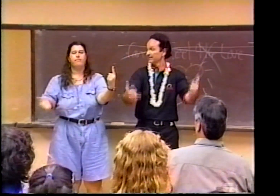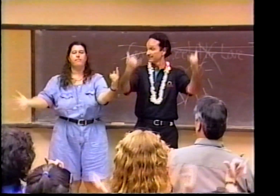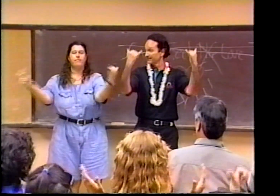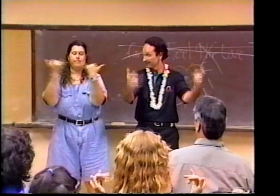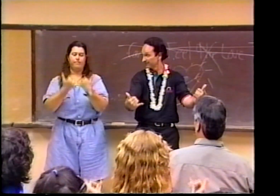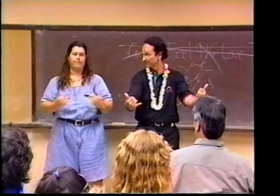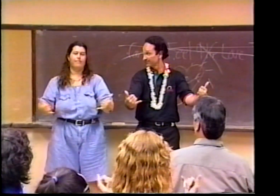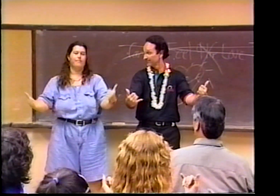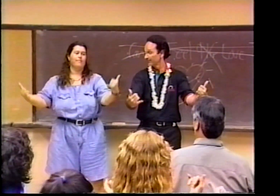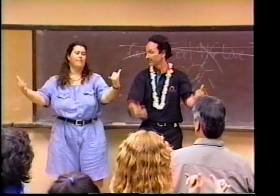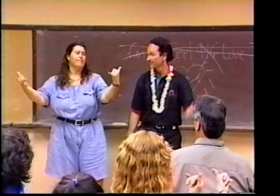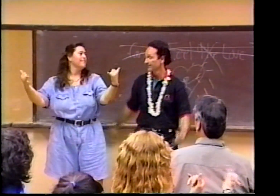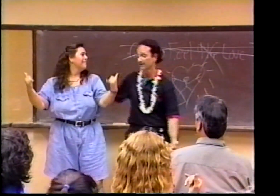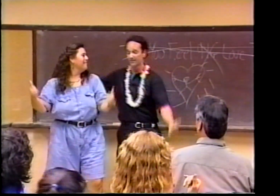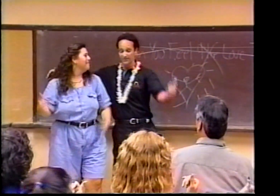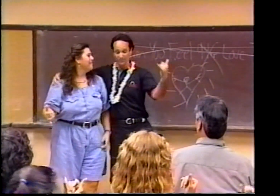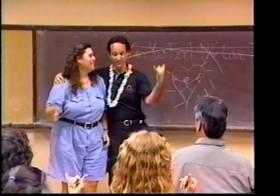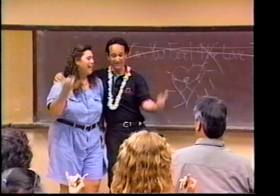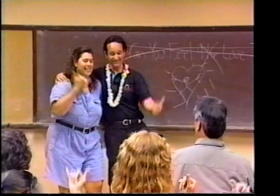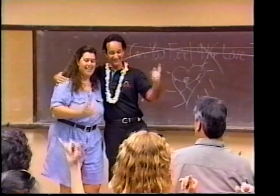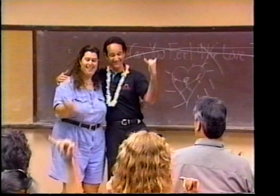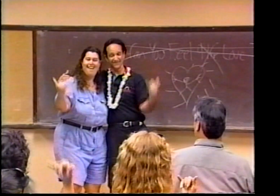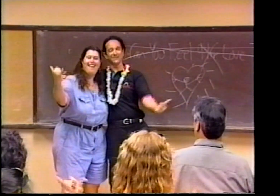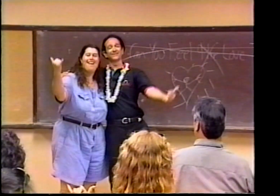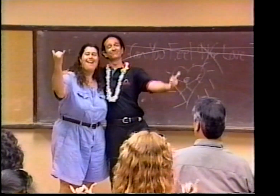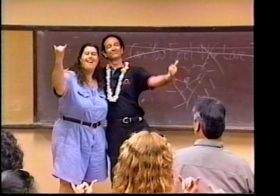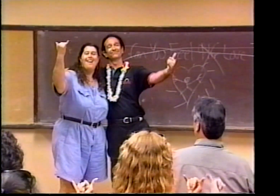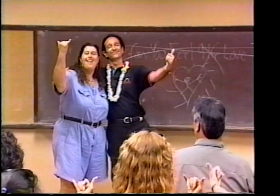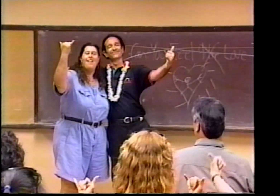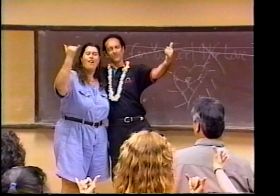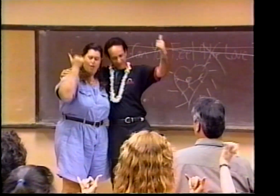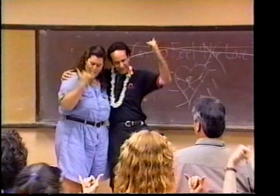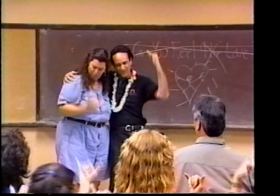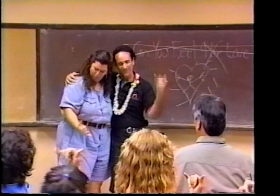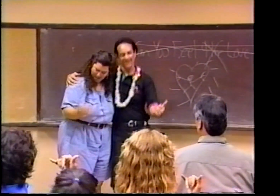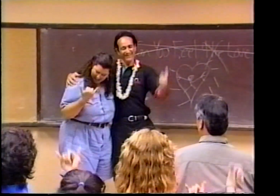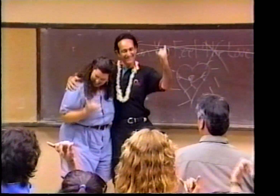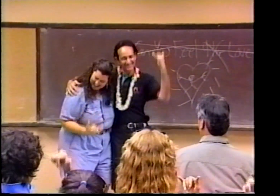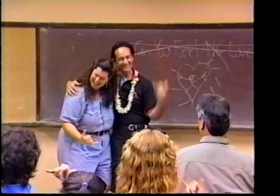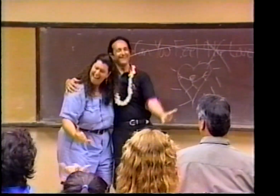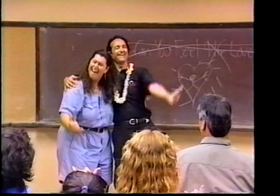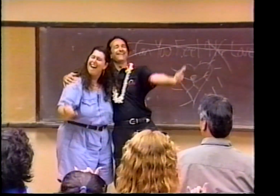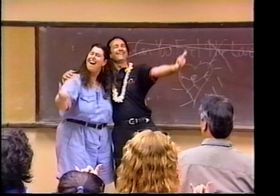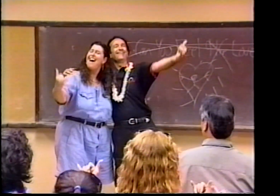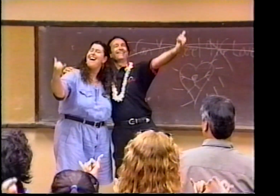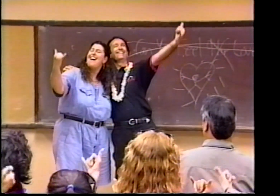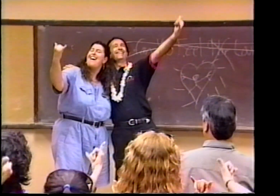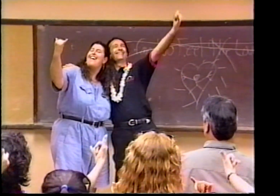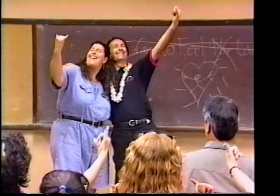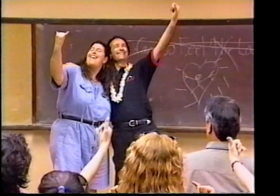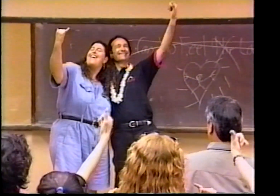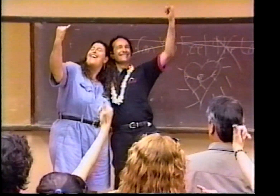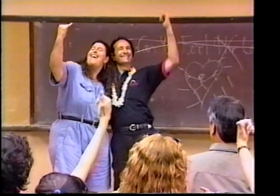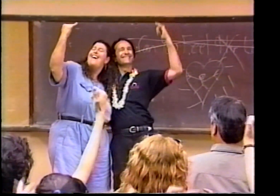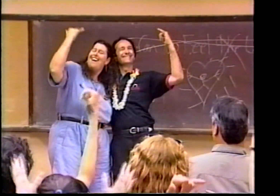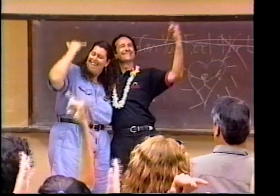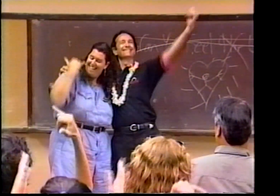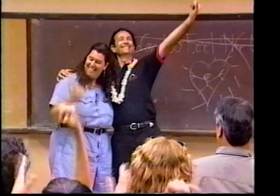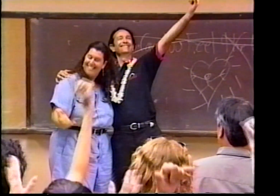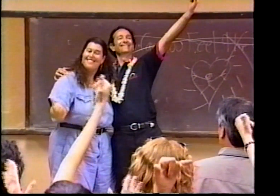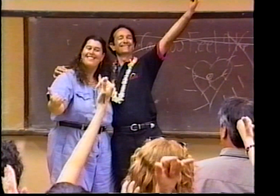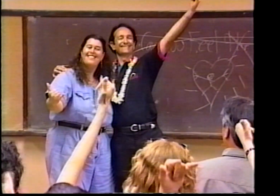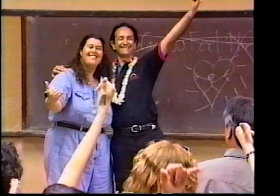Come on people smile on your brother, everybody get together and try to love another right